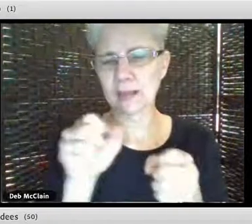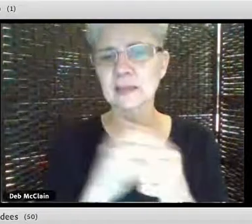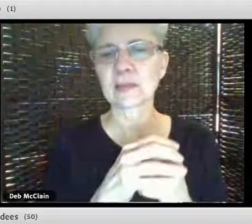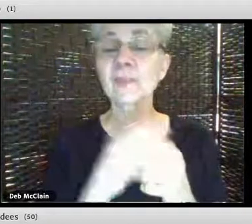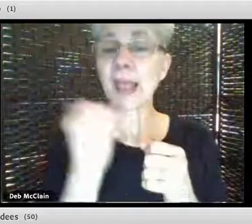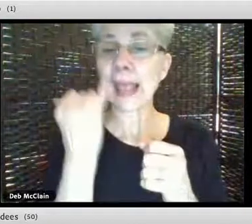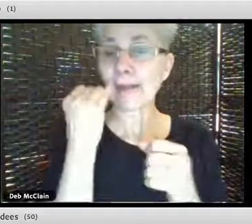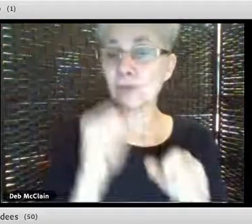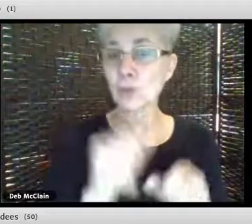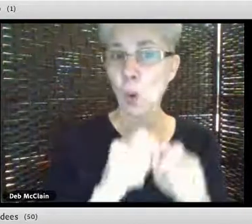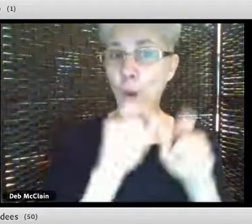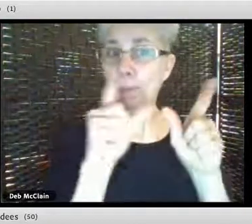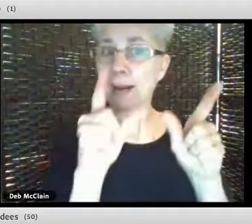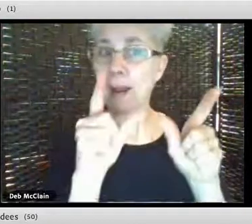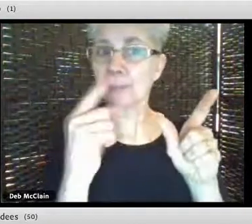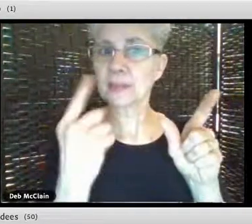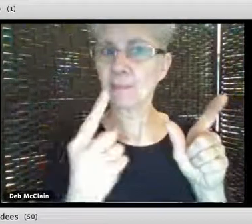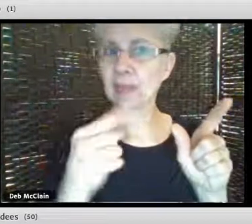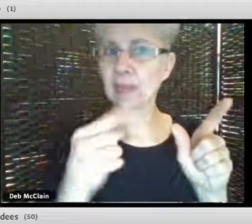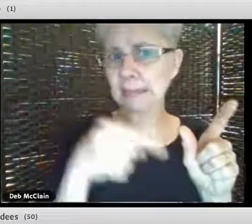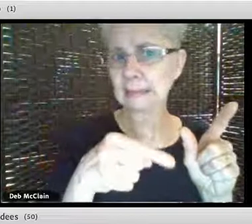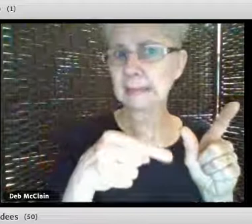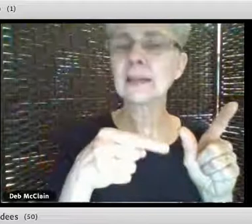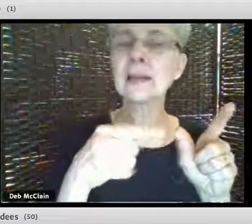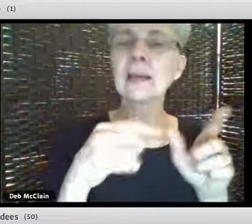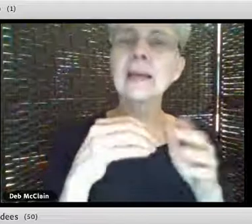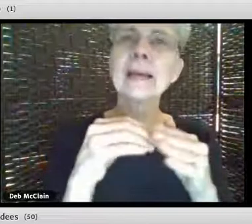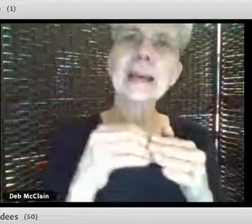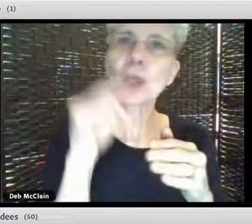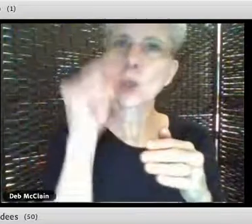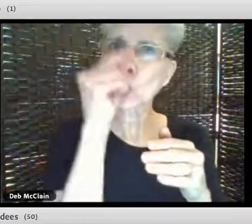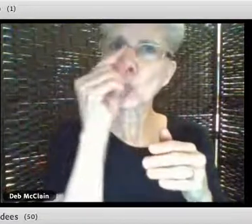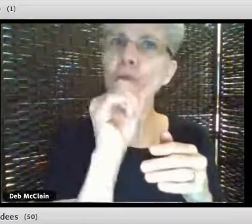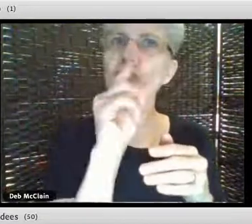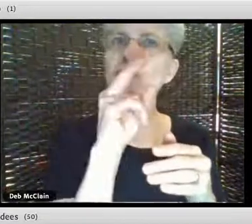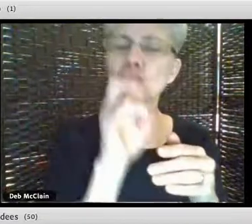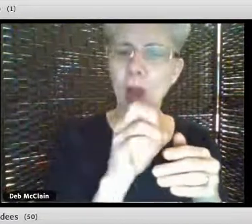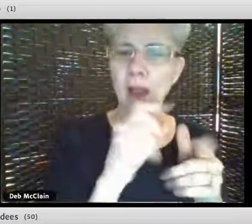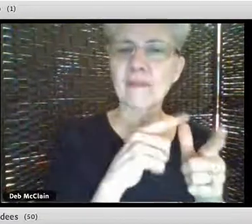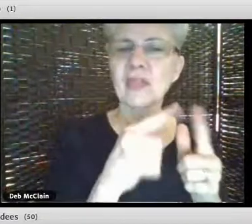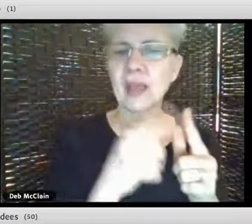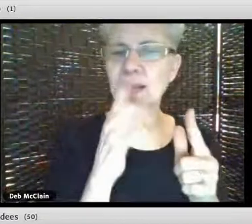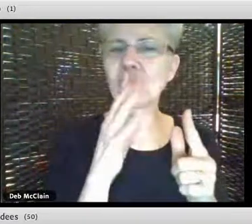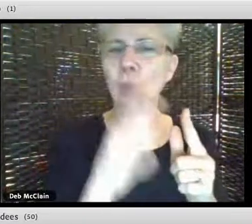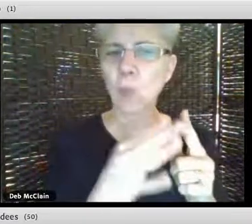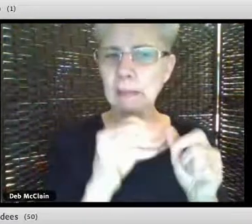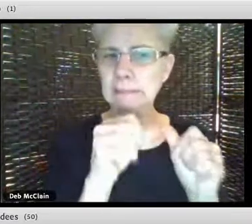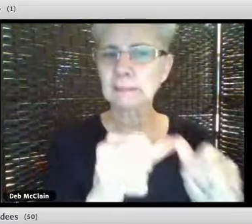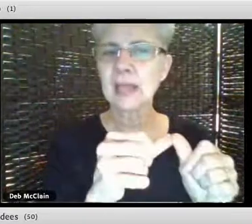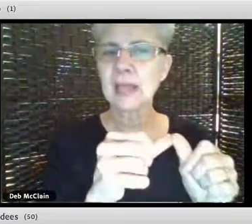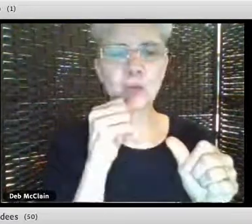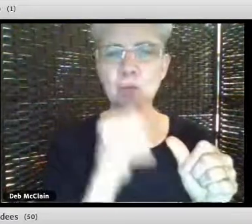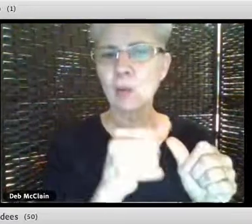If you open up something in Google Drive, it's going to stay there. You never have to actually save it.